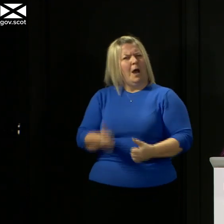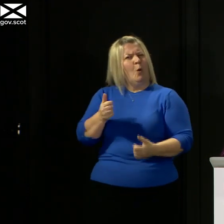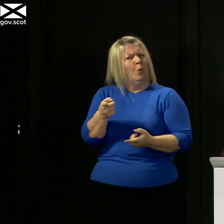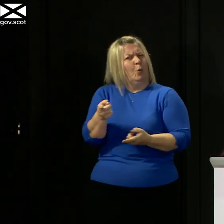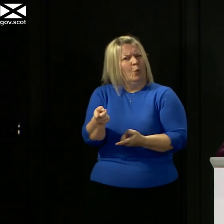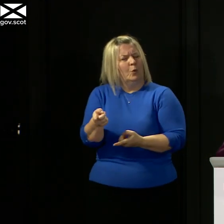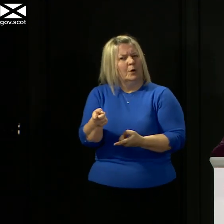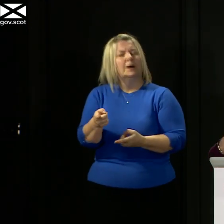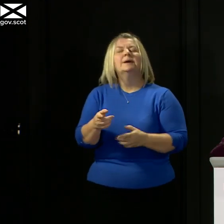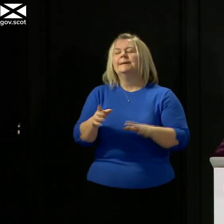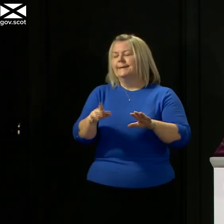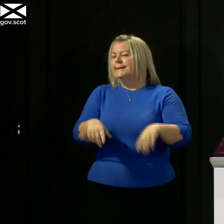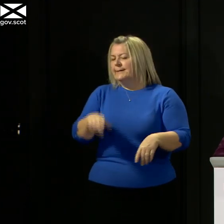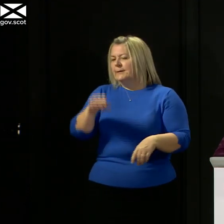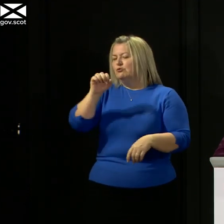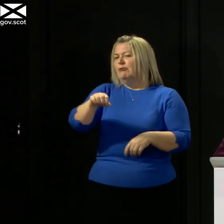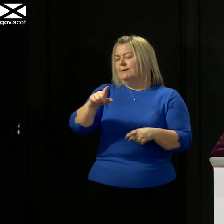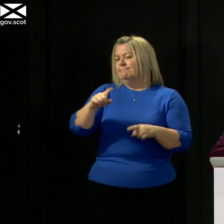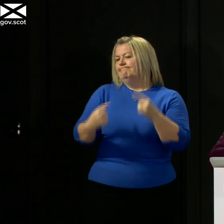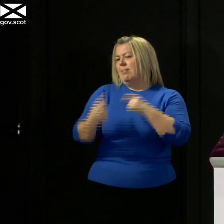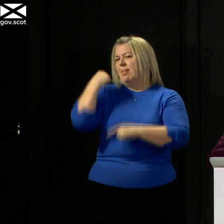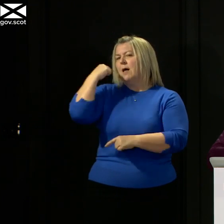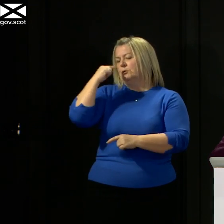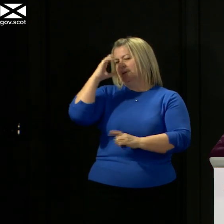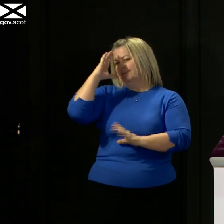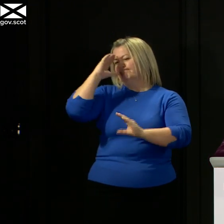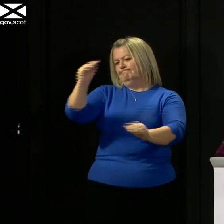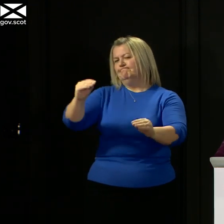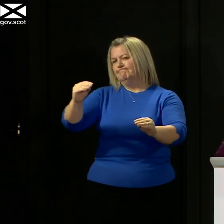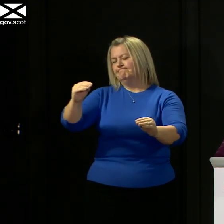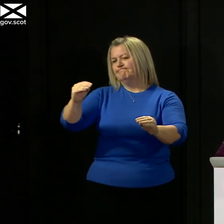distress brief interventions that's a service available for people who need